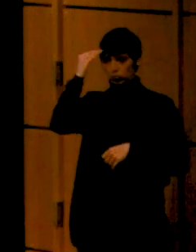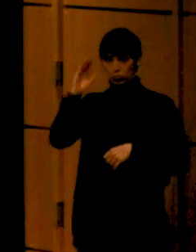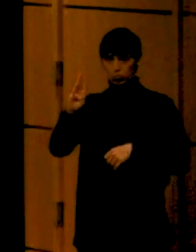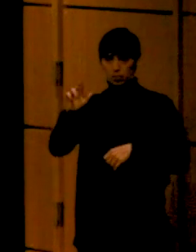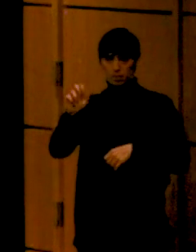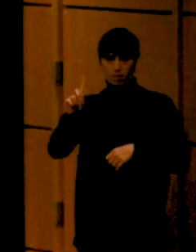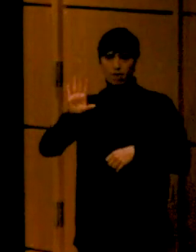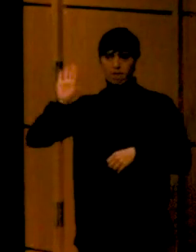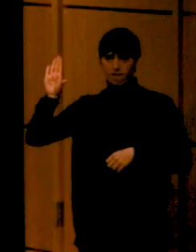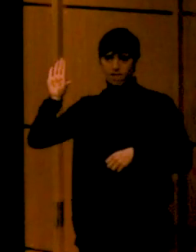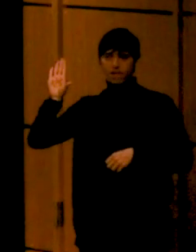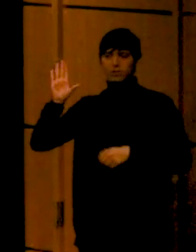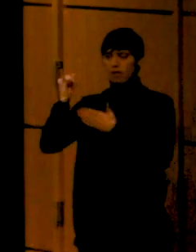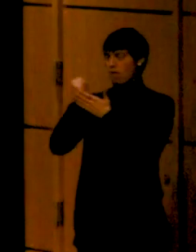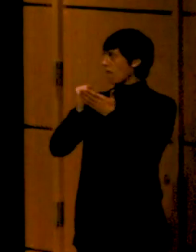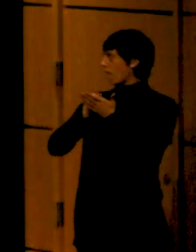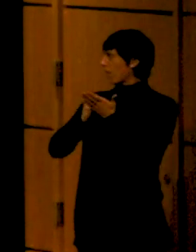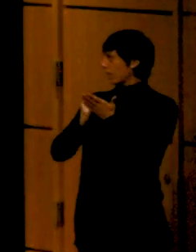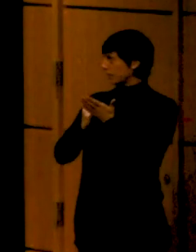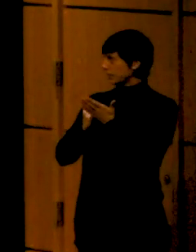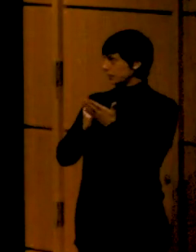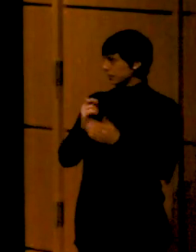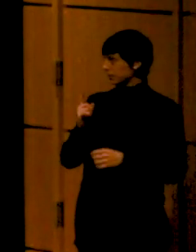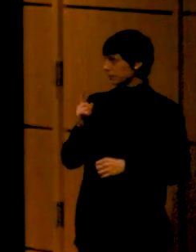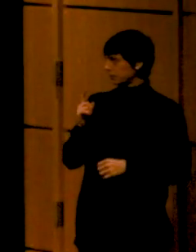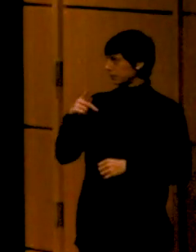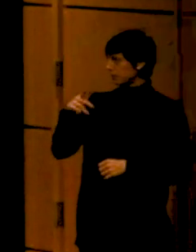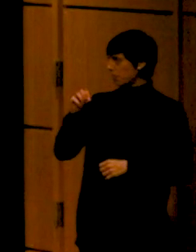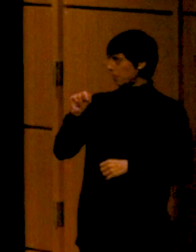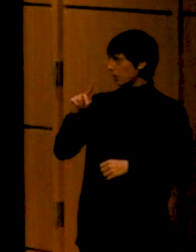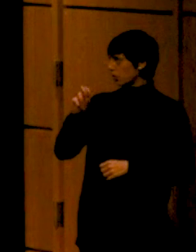the "Ponderosa Pelts" permanently installed in the Moda Tower.